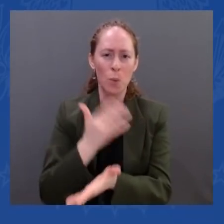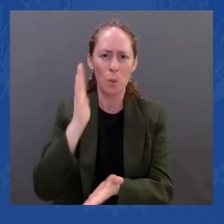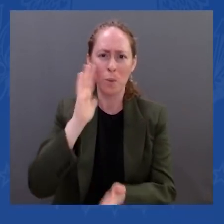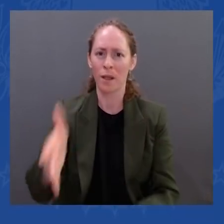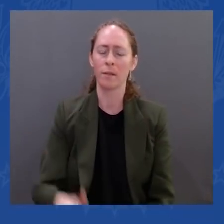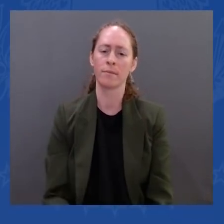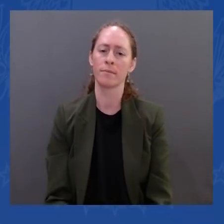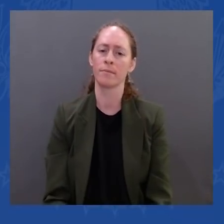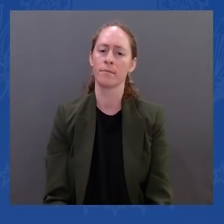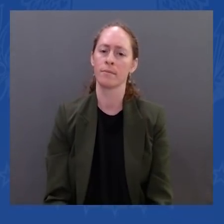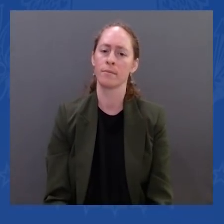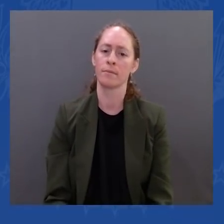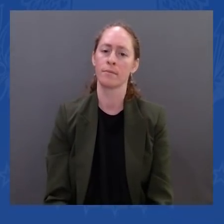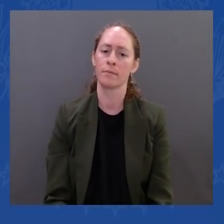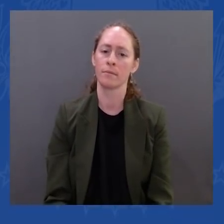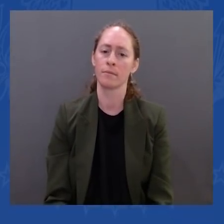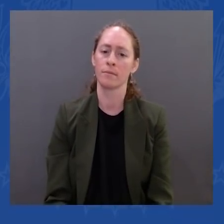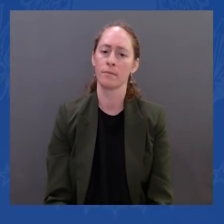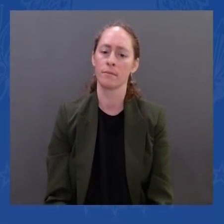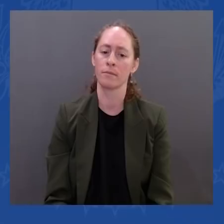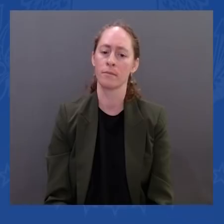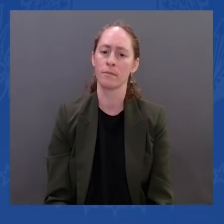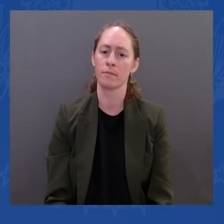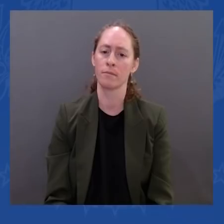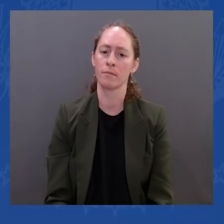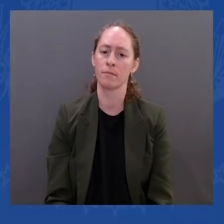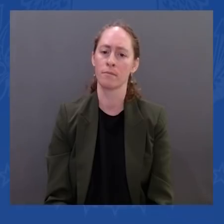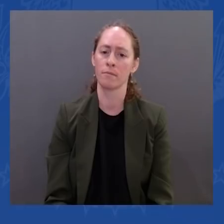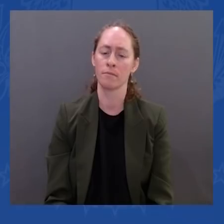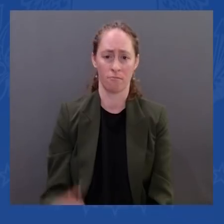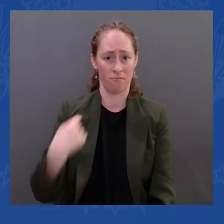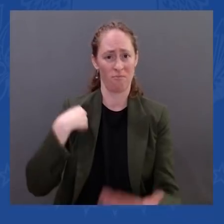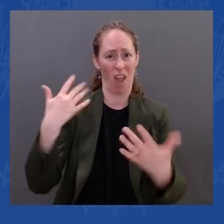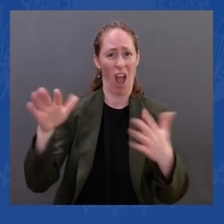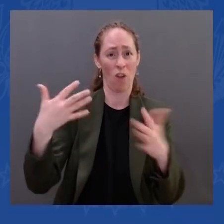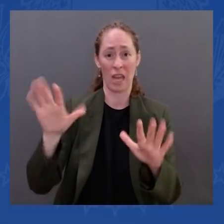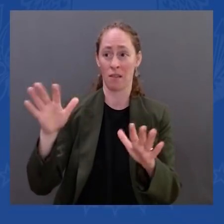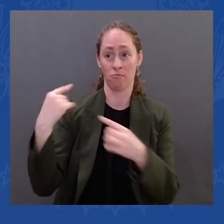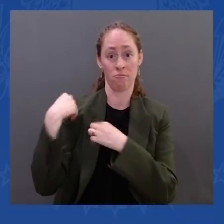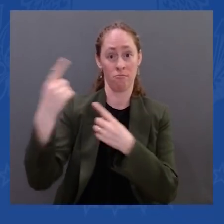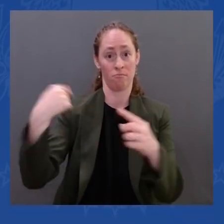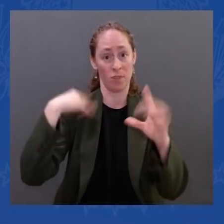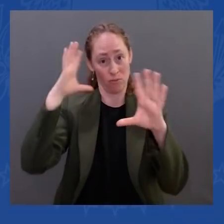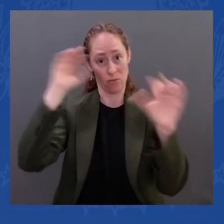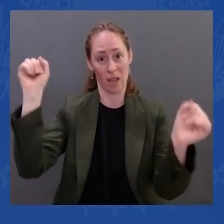where unemployment is down to 3.6 percent, and so on and so forth -- as if they're a problem.